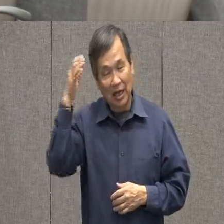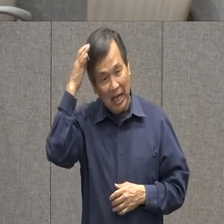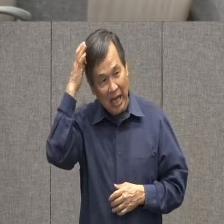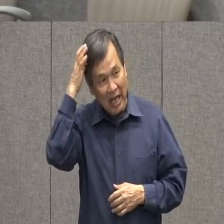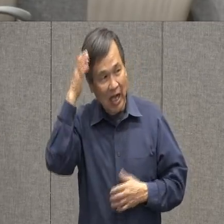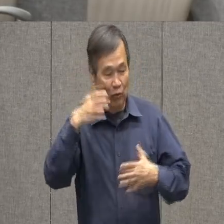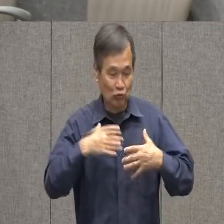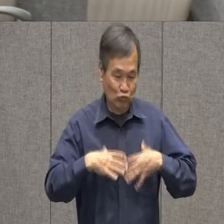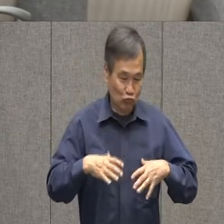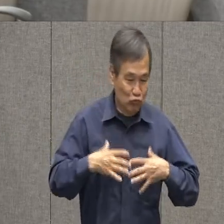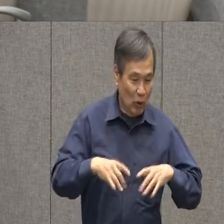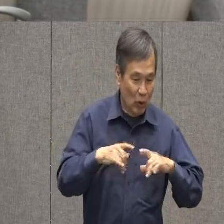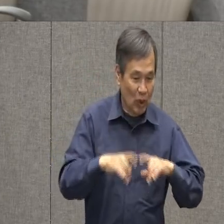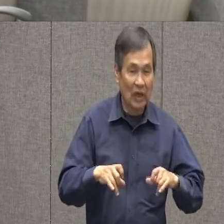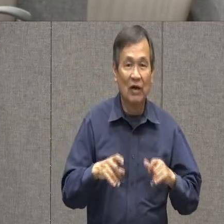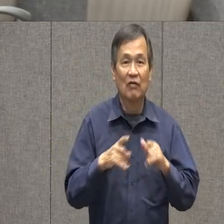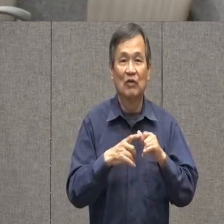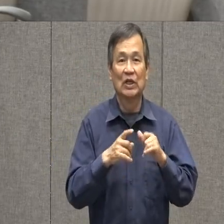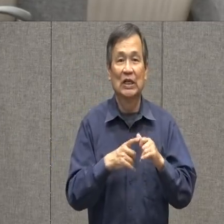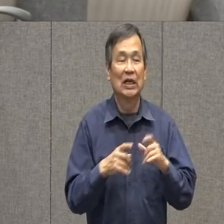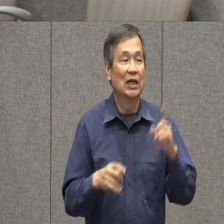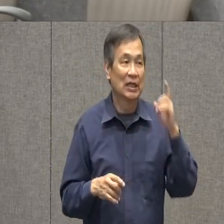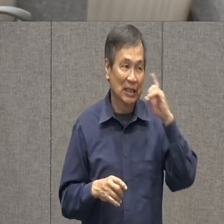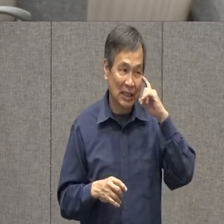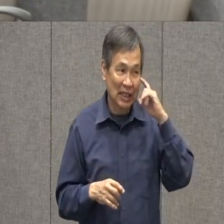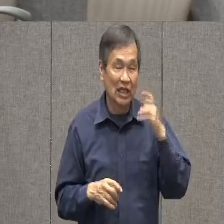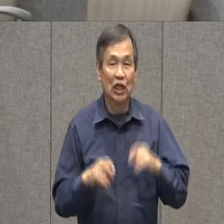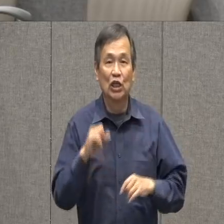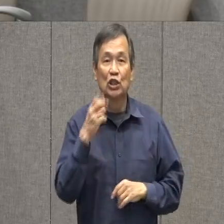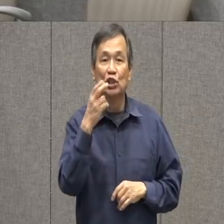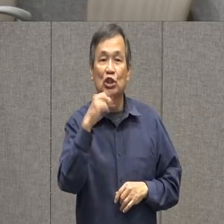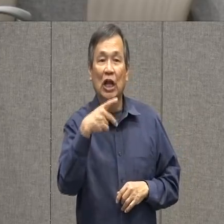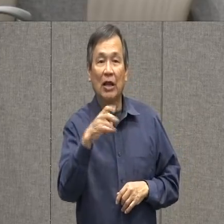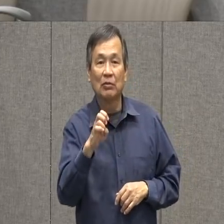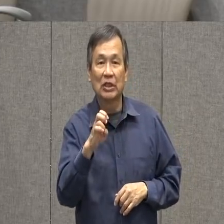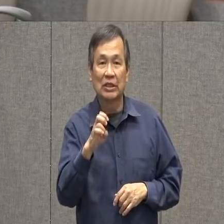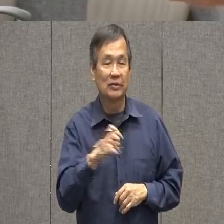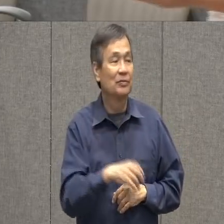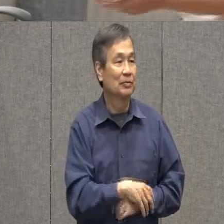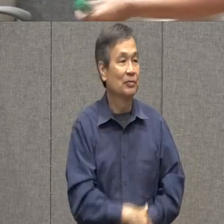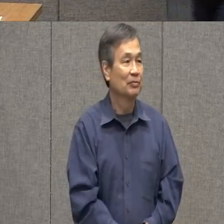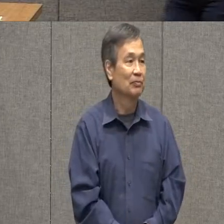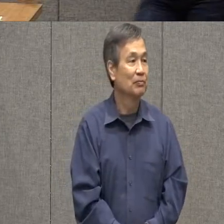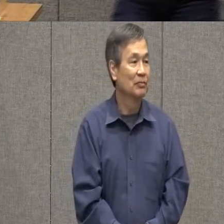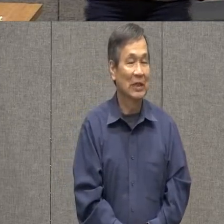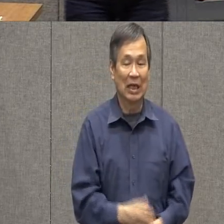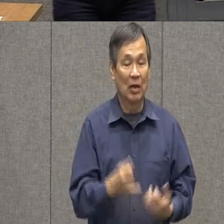But now we're gonna think, instead of lines, shapes. And we're gonna build around what we have. Okay, cool.